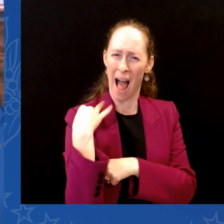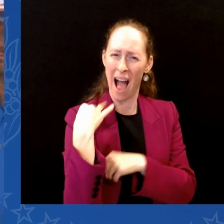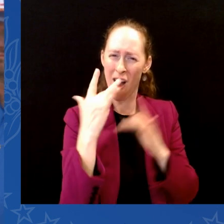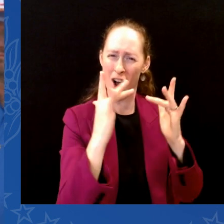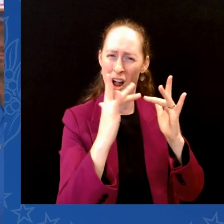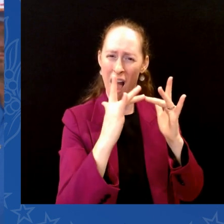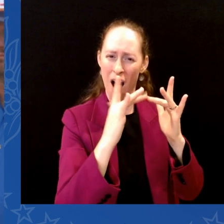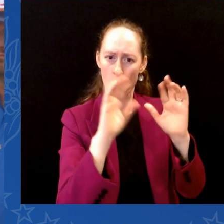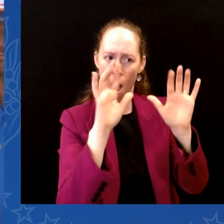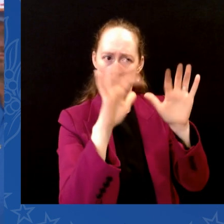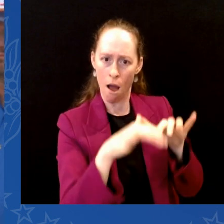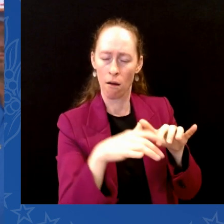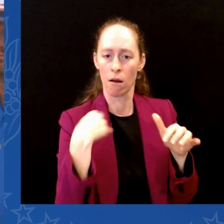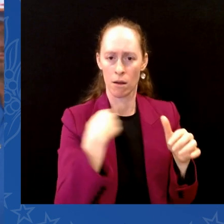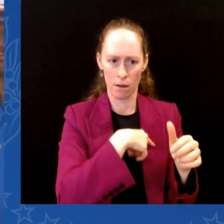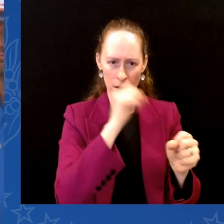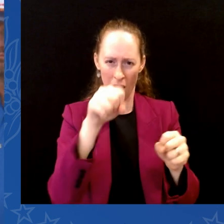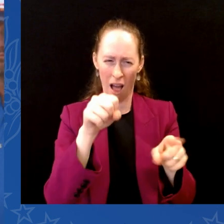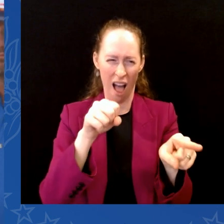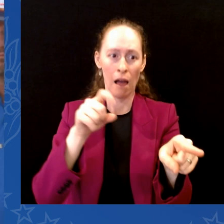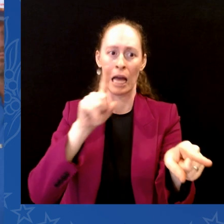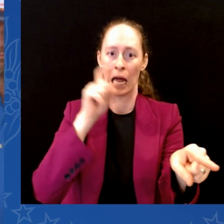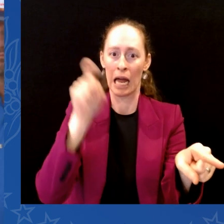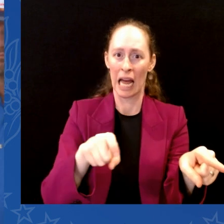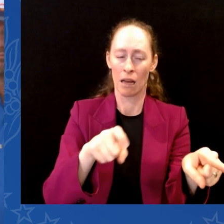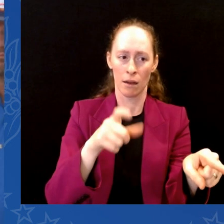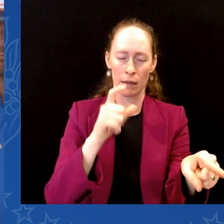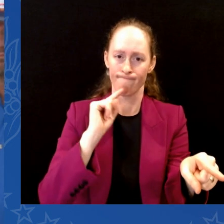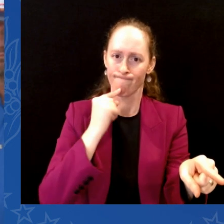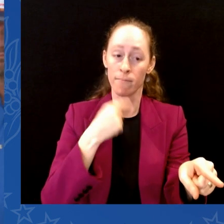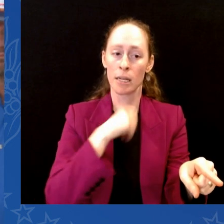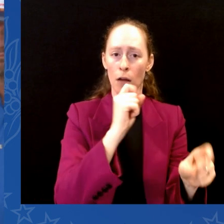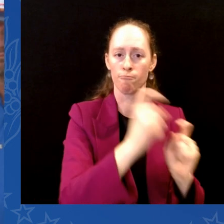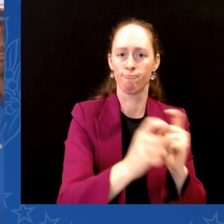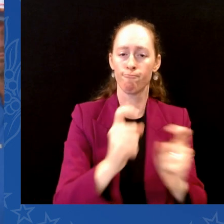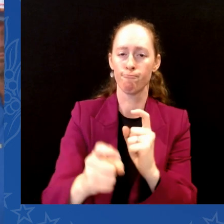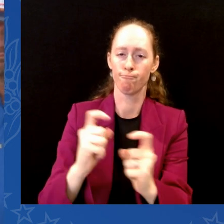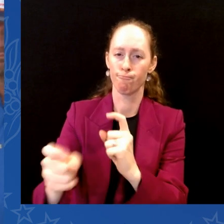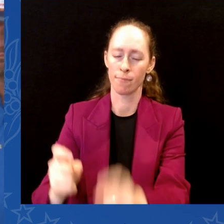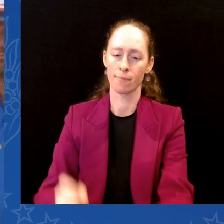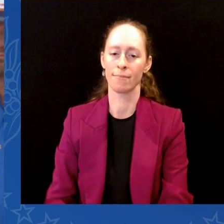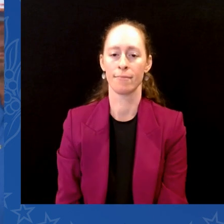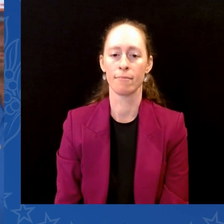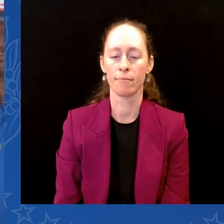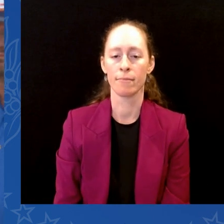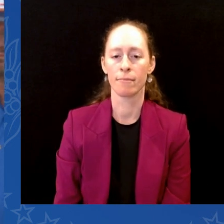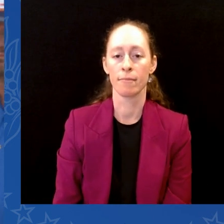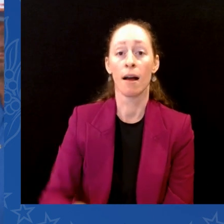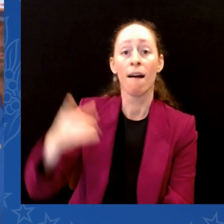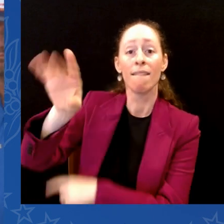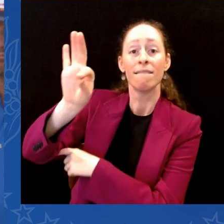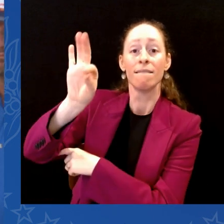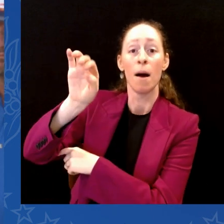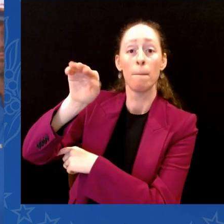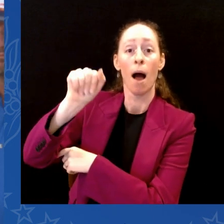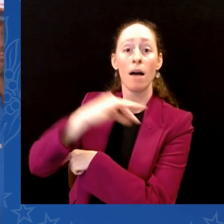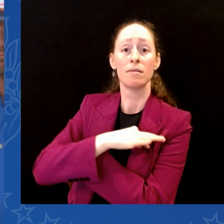Hundreds of FEMA personnel are going door to door and to help with that -- or you can call 800-621-3362.